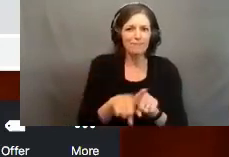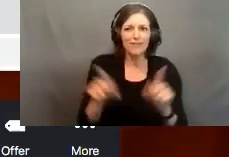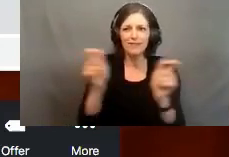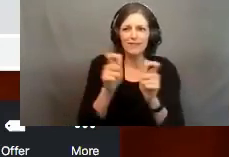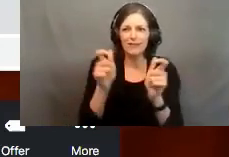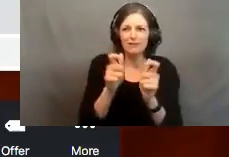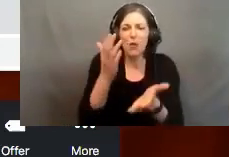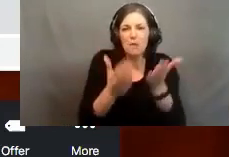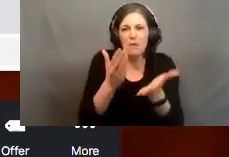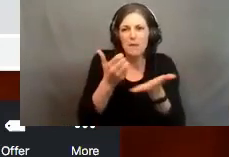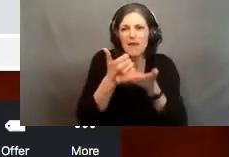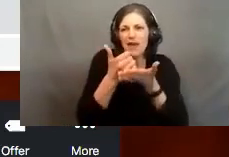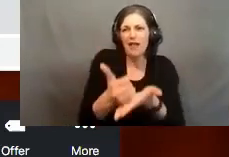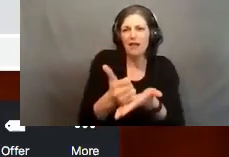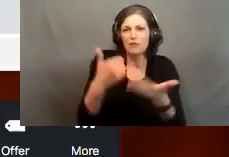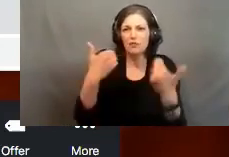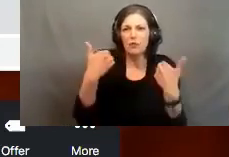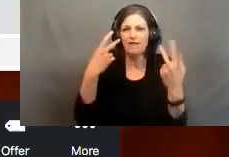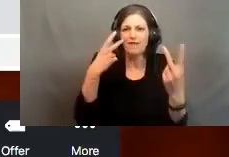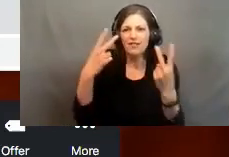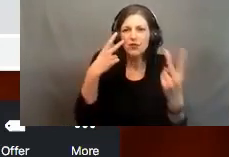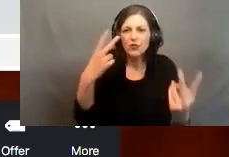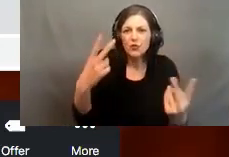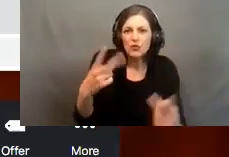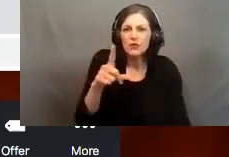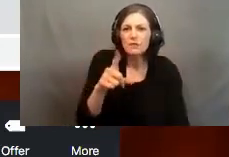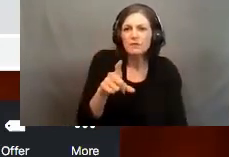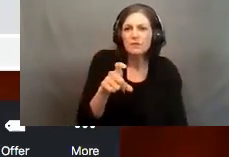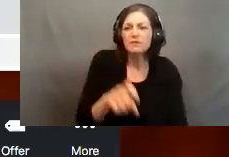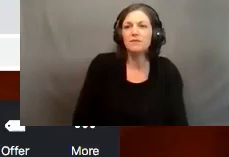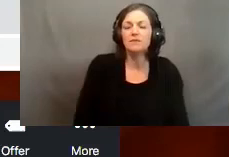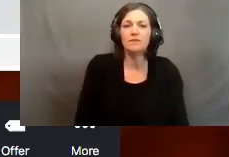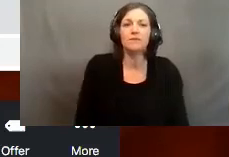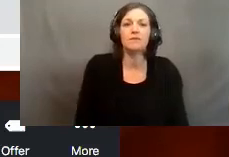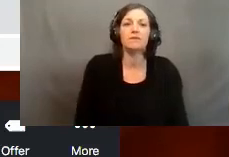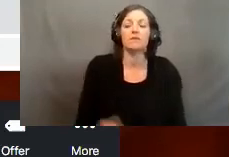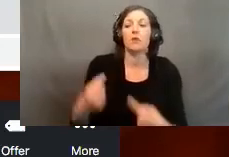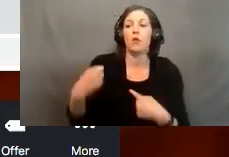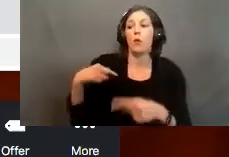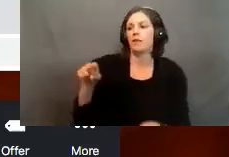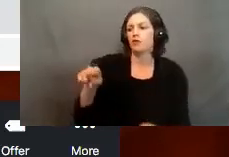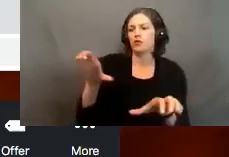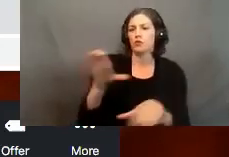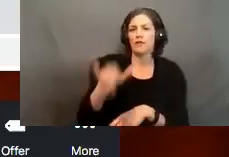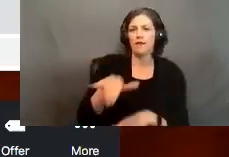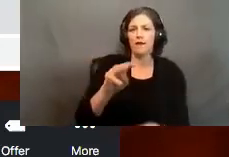12:41:58 visual of that. While she is doing that we can move on to another question.